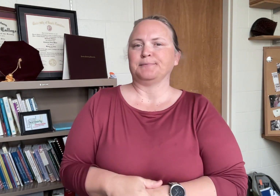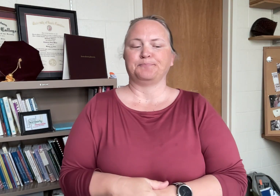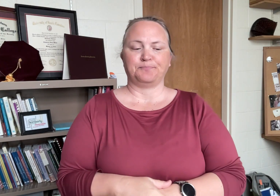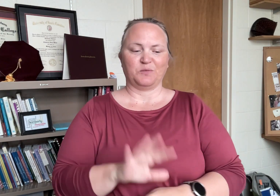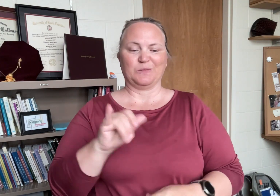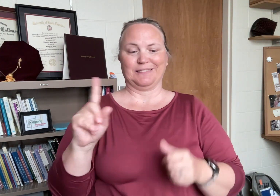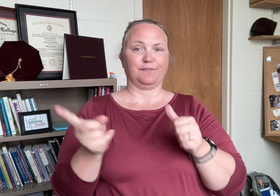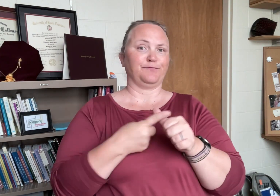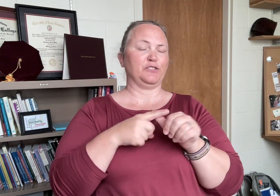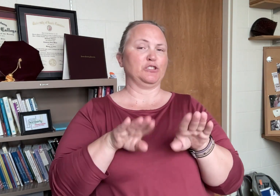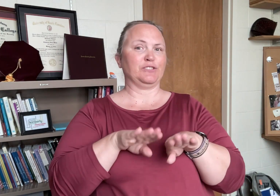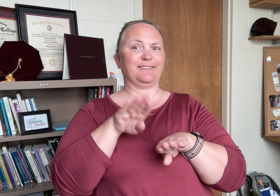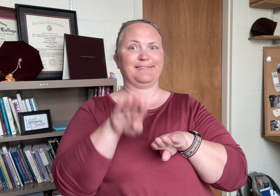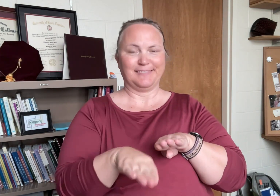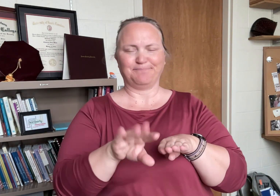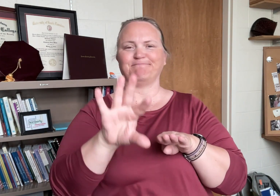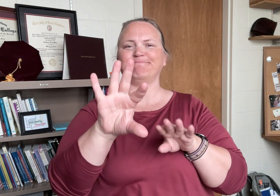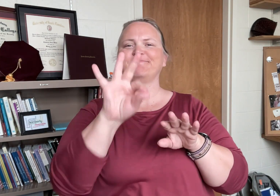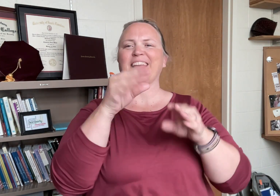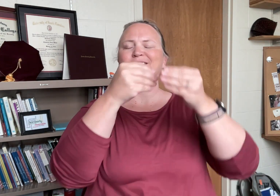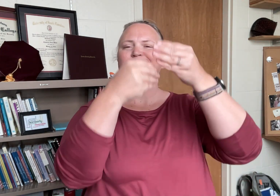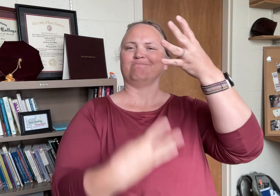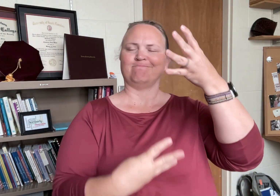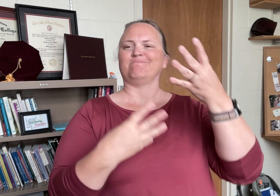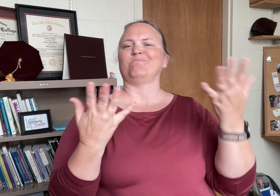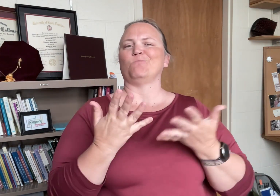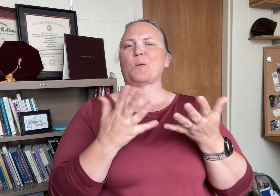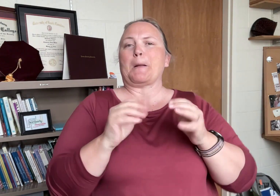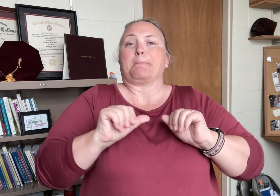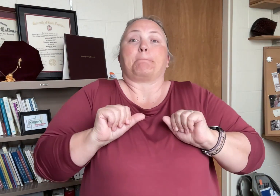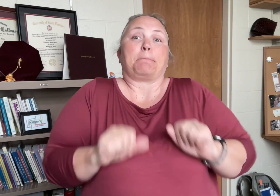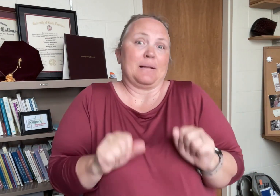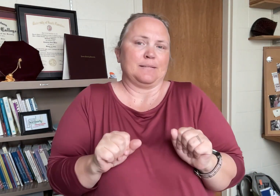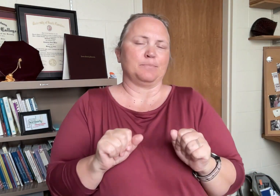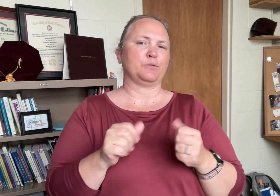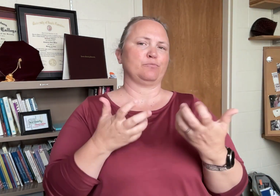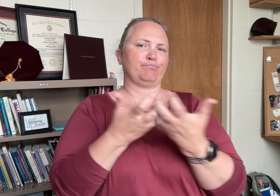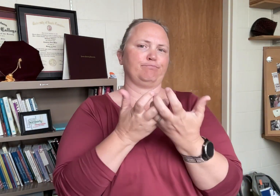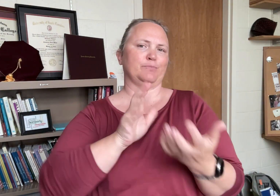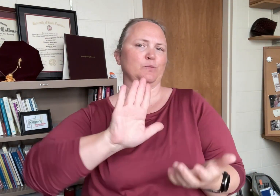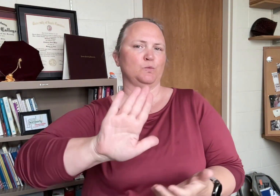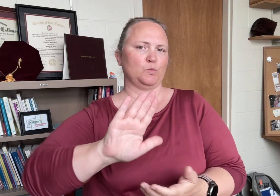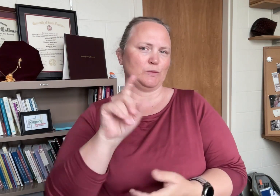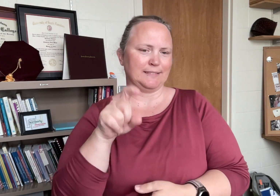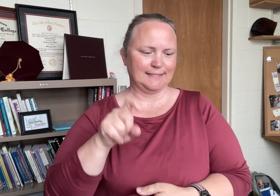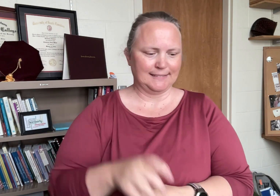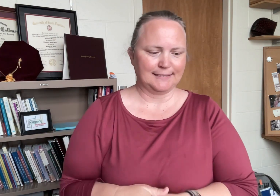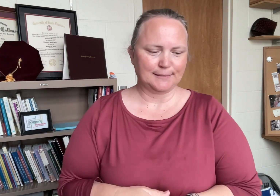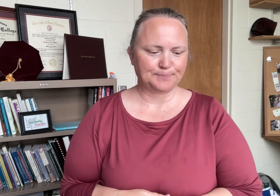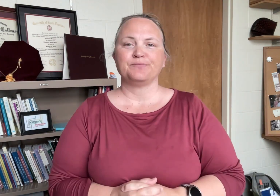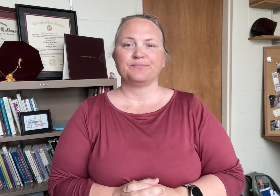That is what I would say as the first step of, as a possible, um, place to look for journals to publish in.